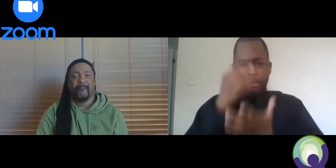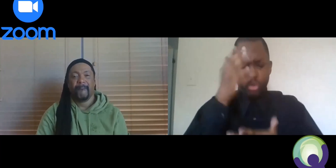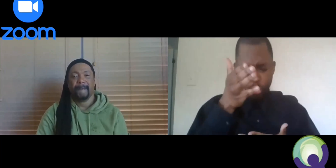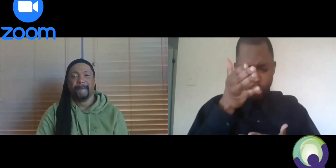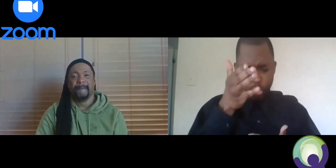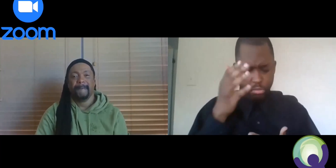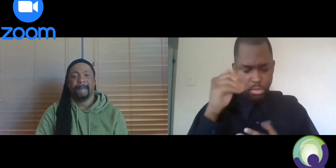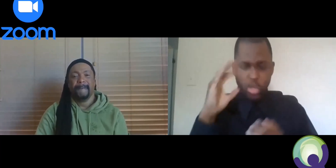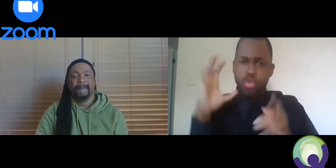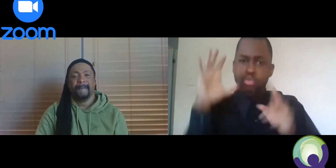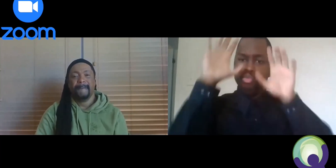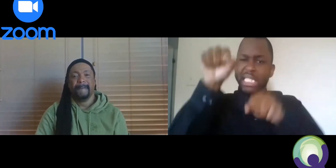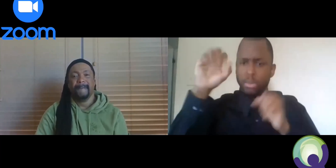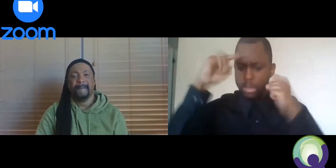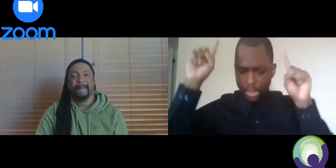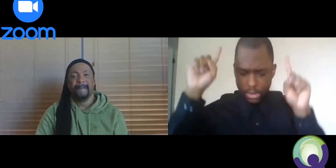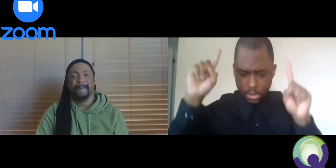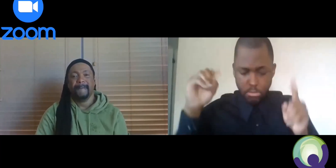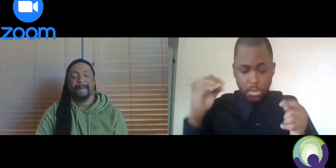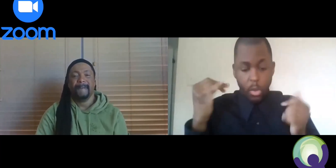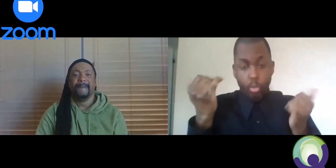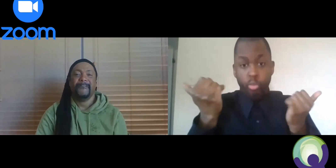strength to help you grasp success. What does that look like today?